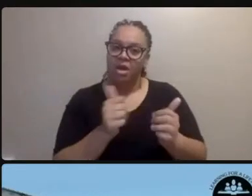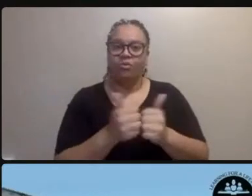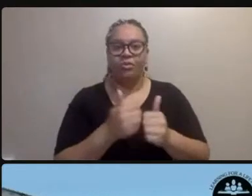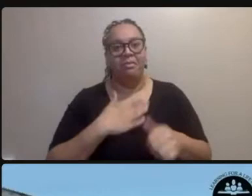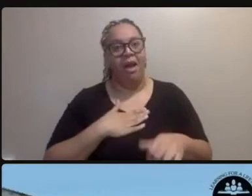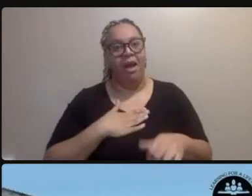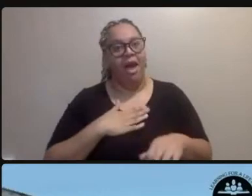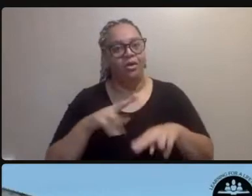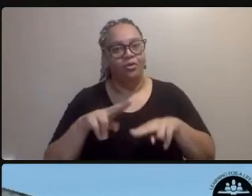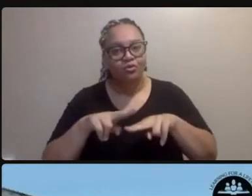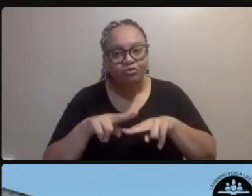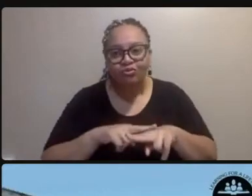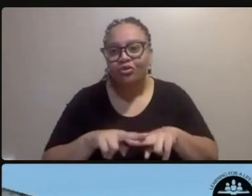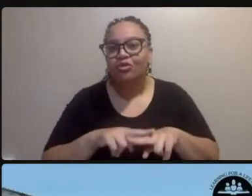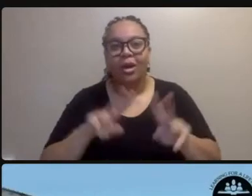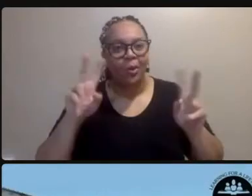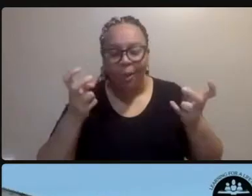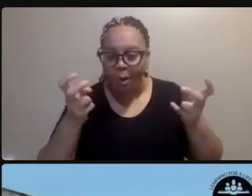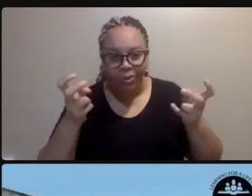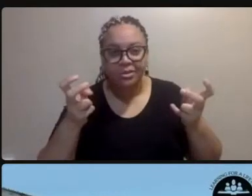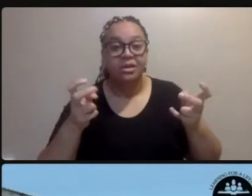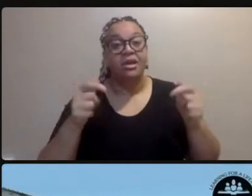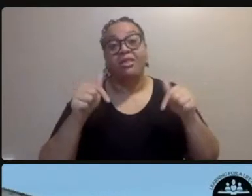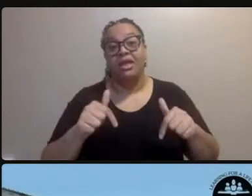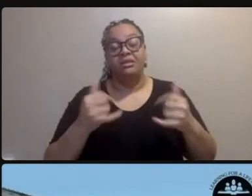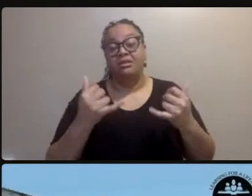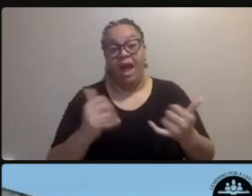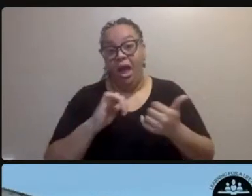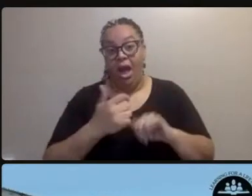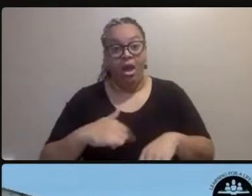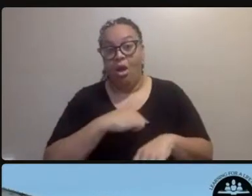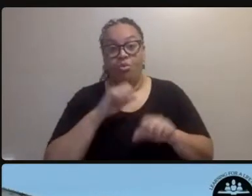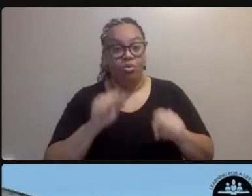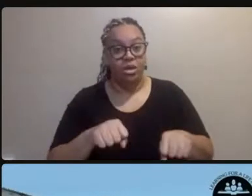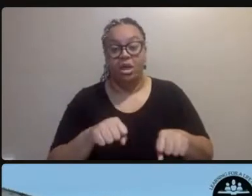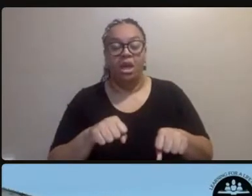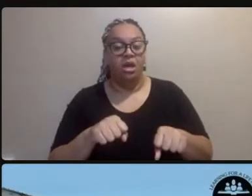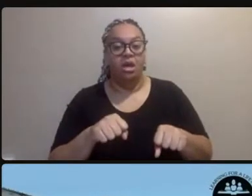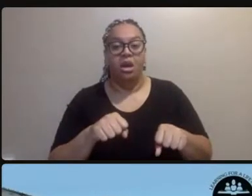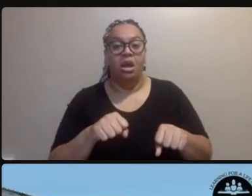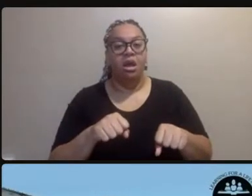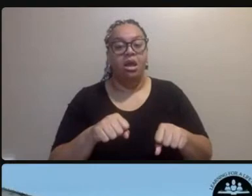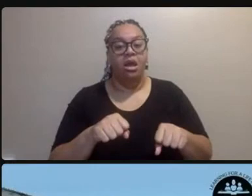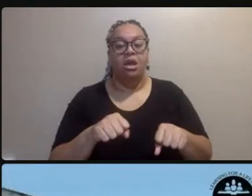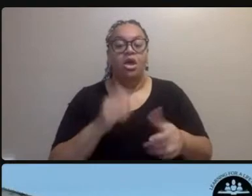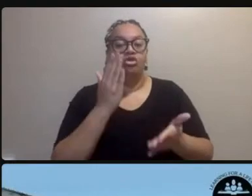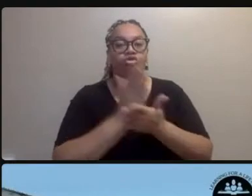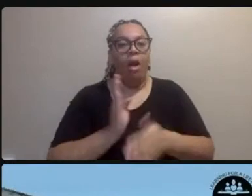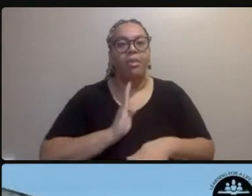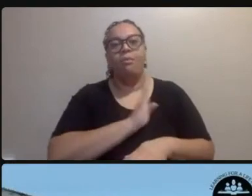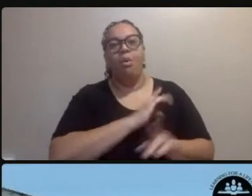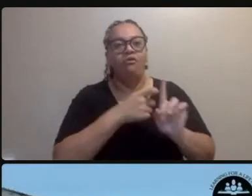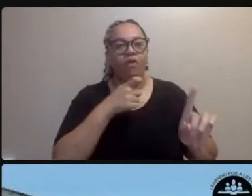WORKING TOGETHER AND THAT'S AN IMPORTANT PIECE.